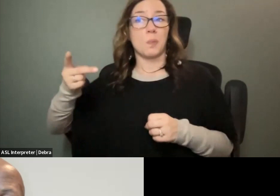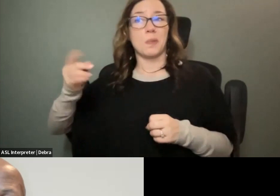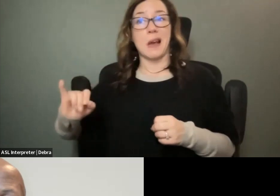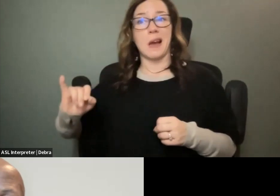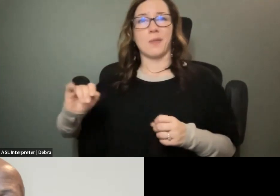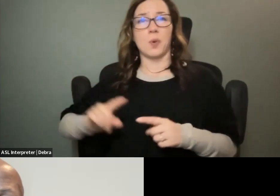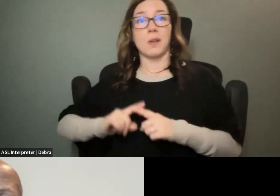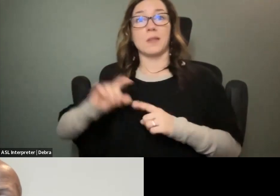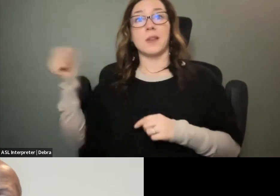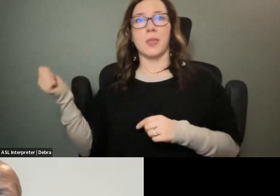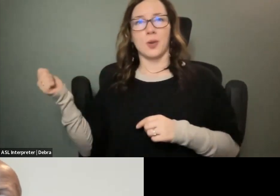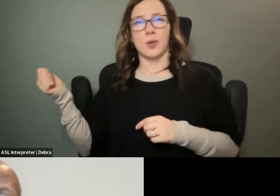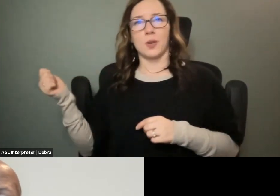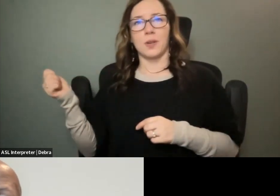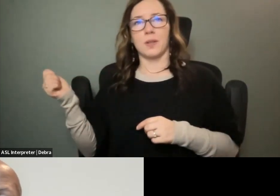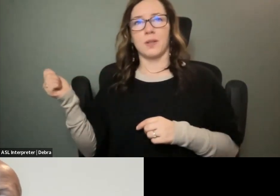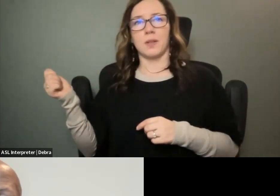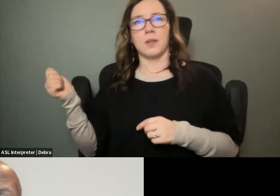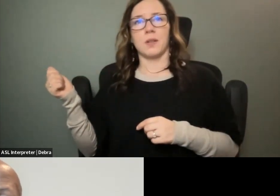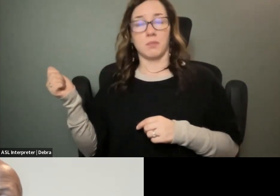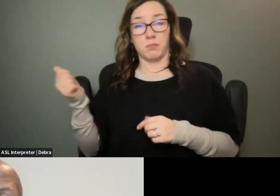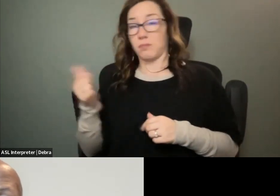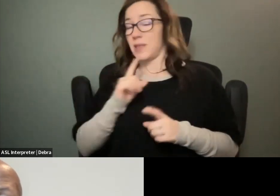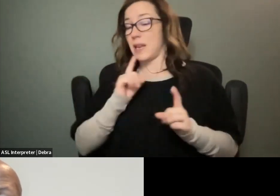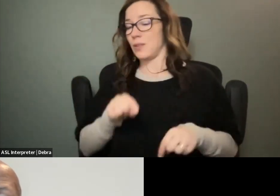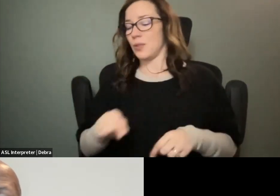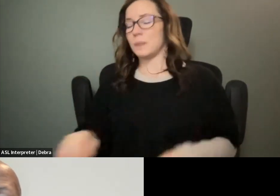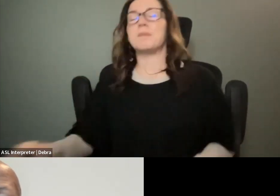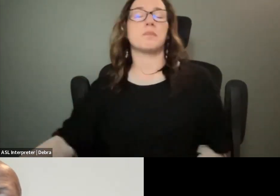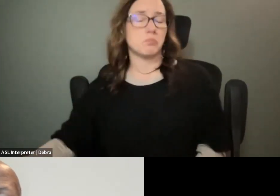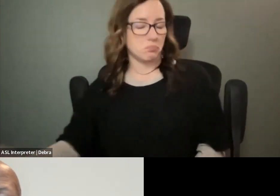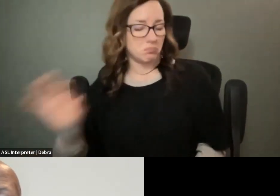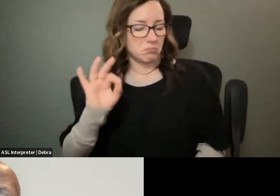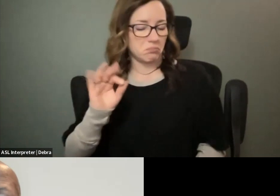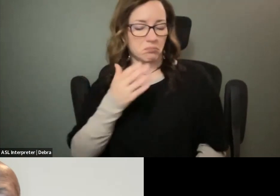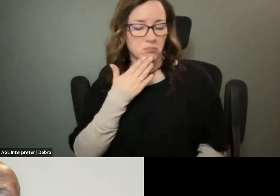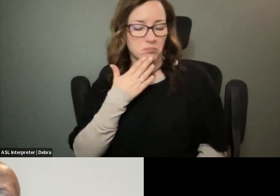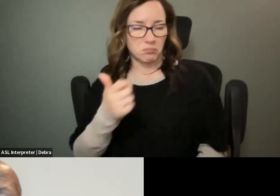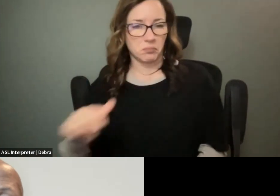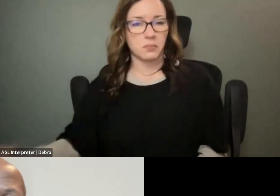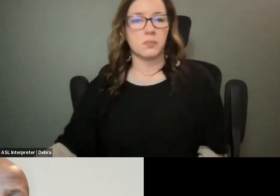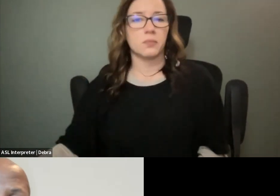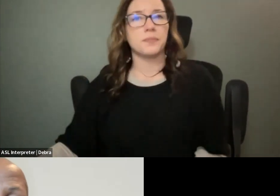proposal does this answer your question? yes perfectly thank you